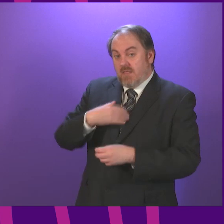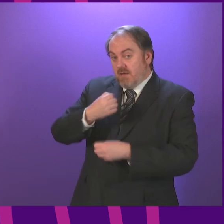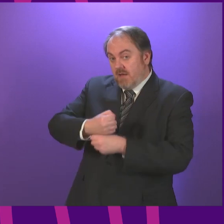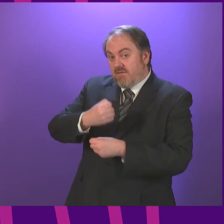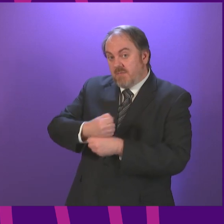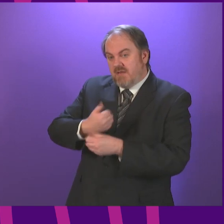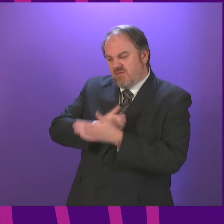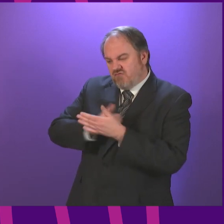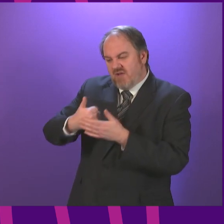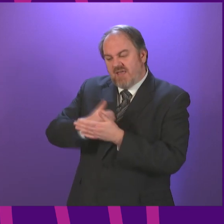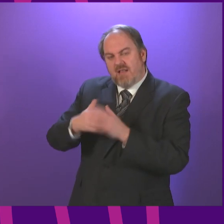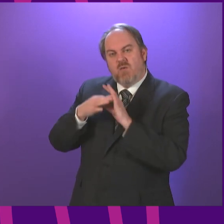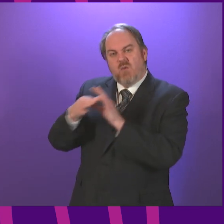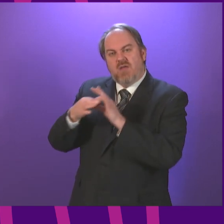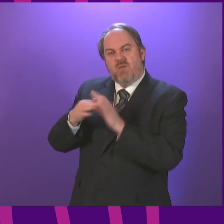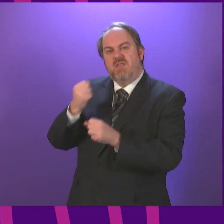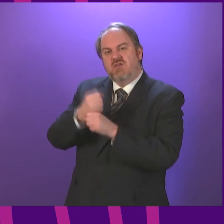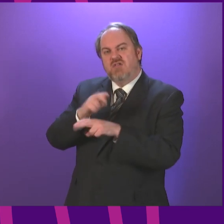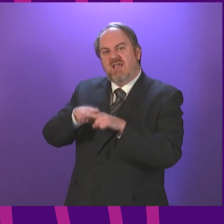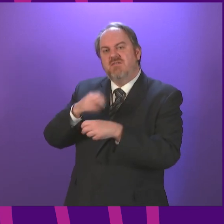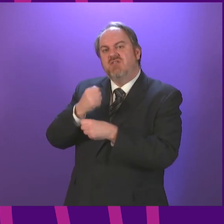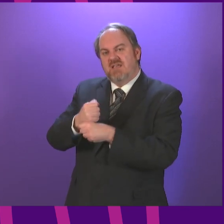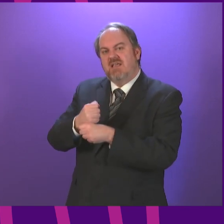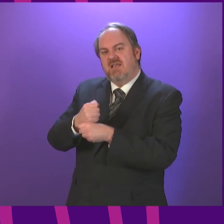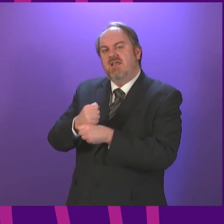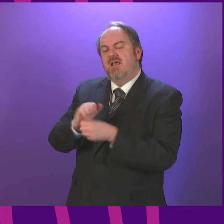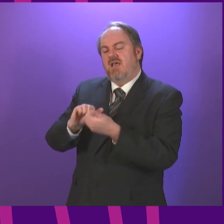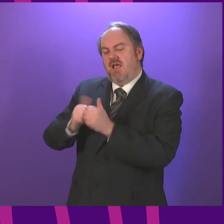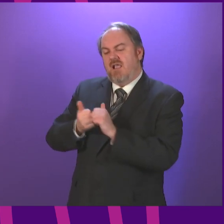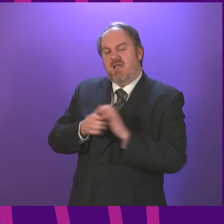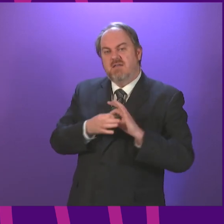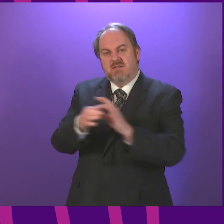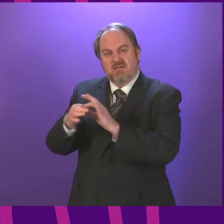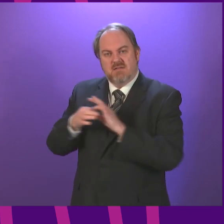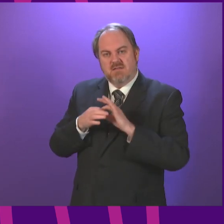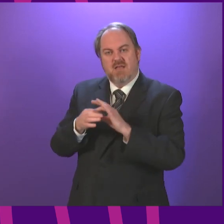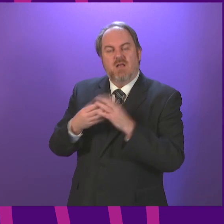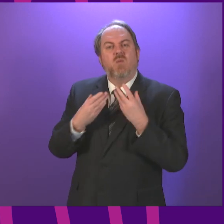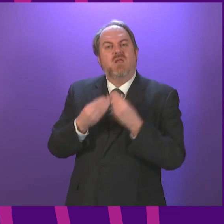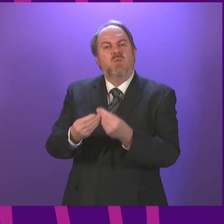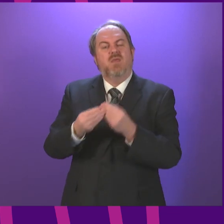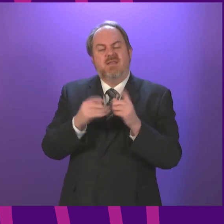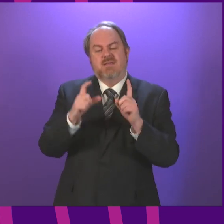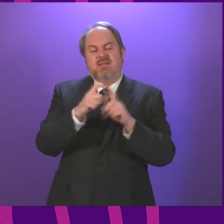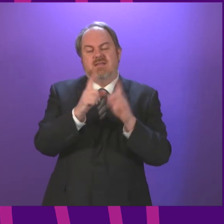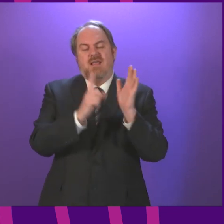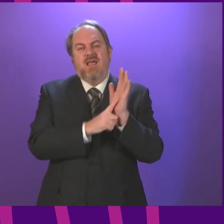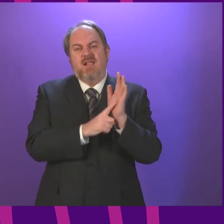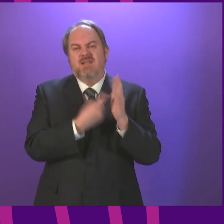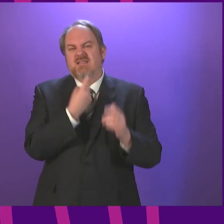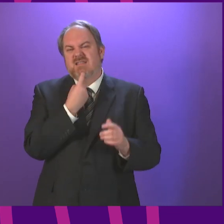with the GFG Alliance, at Lochaber, at the Dalzell steel plant and at overall group level.